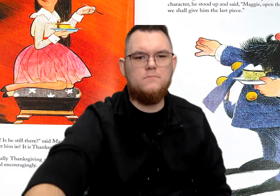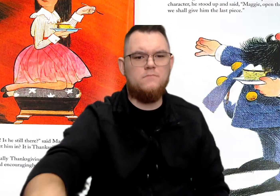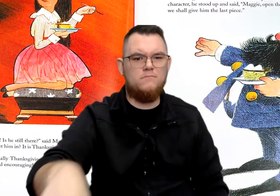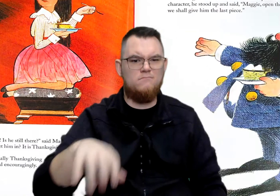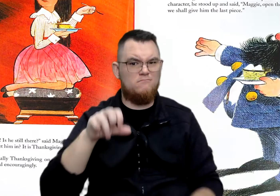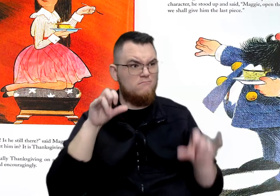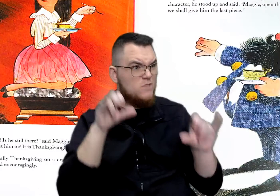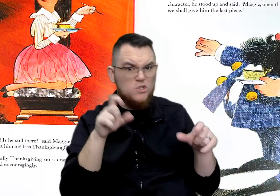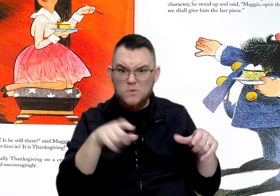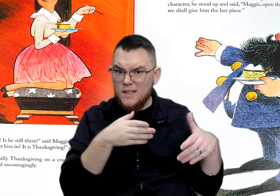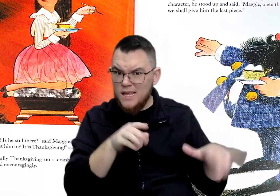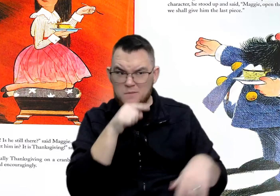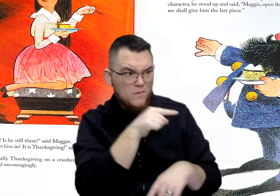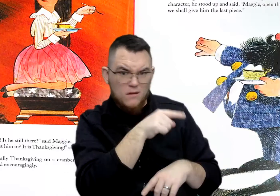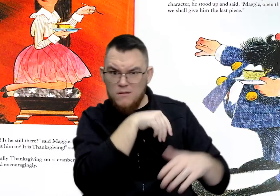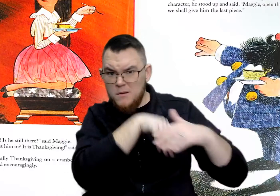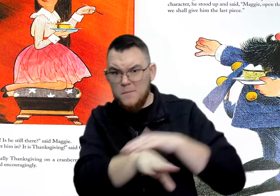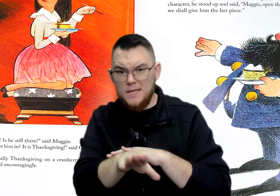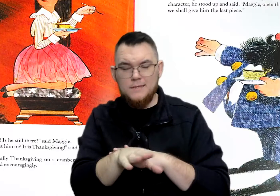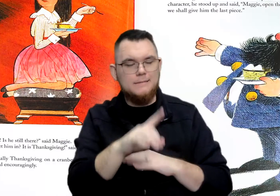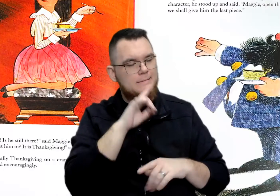It is Thanksgiving!” said Grandmother.